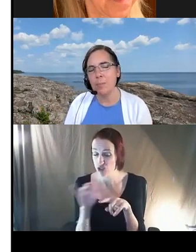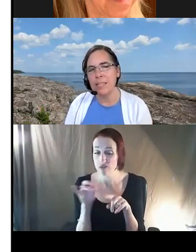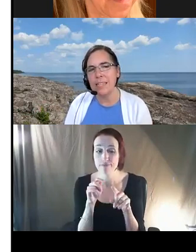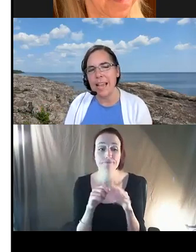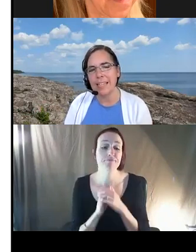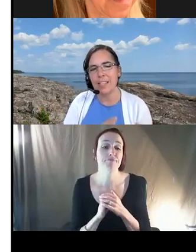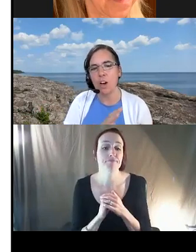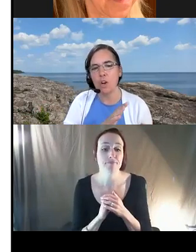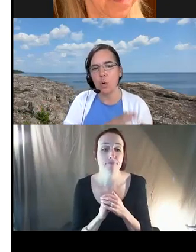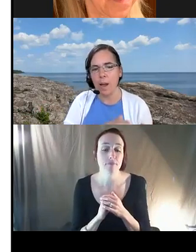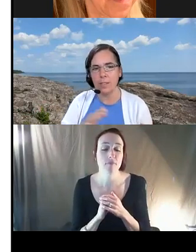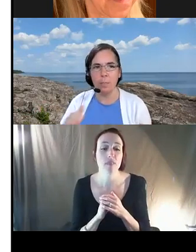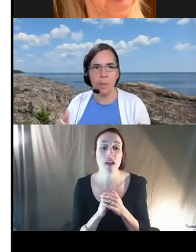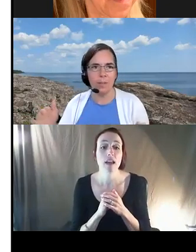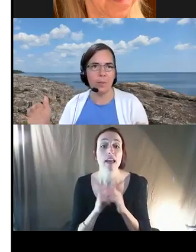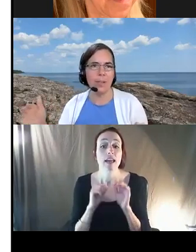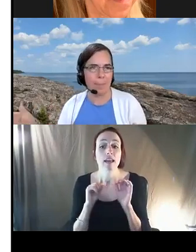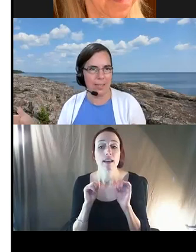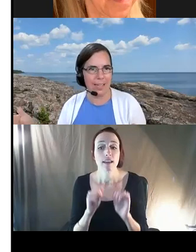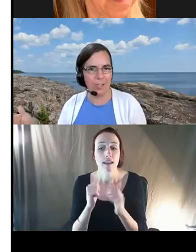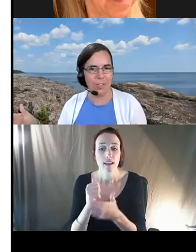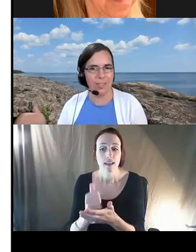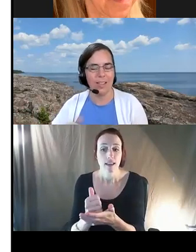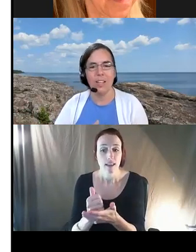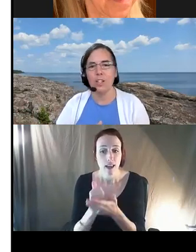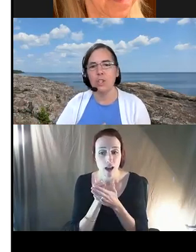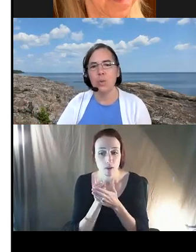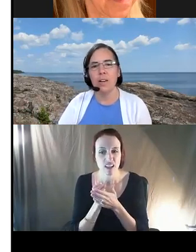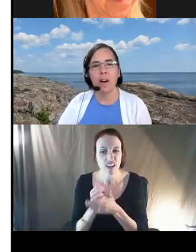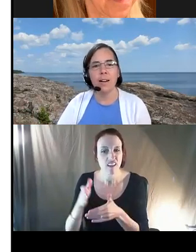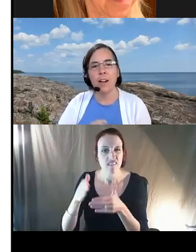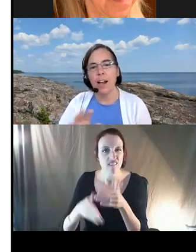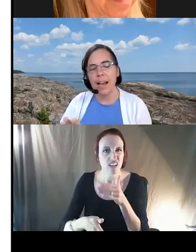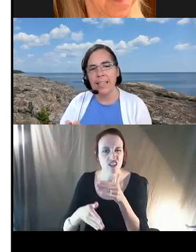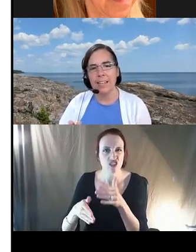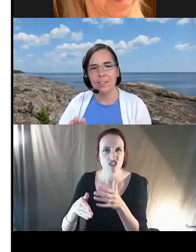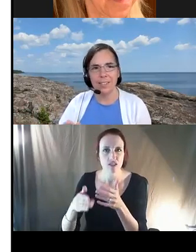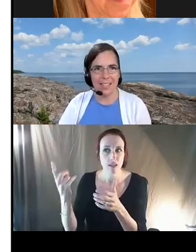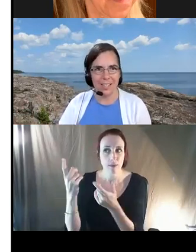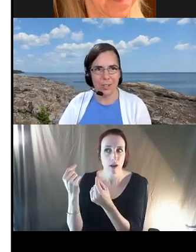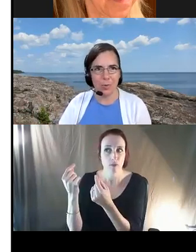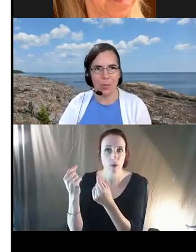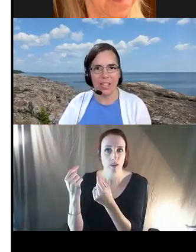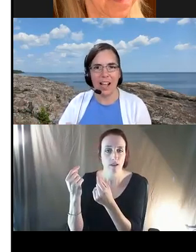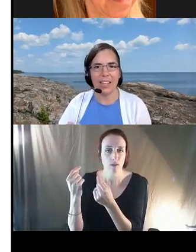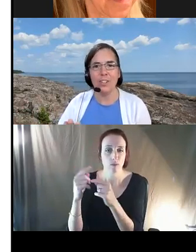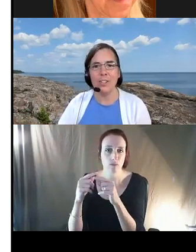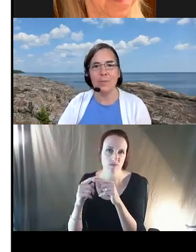a task across multiple applications. There are highlighters that I could use on an